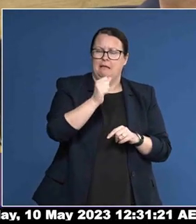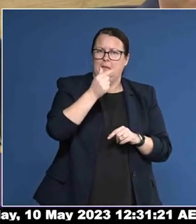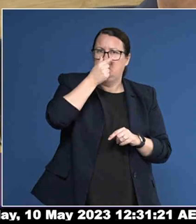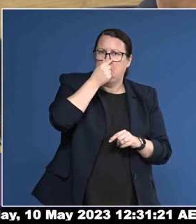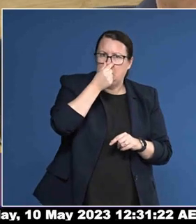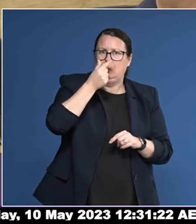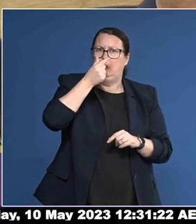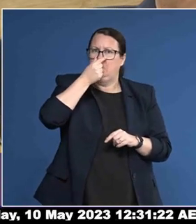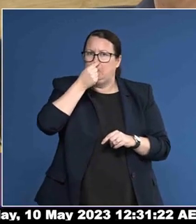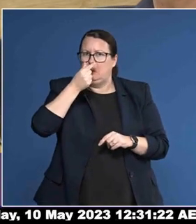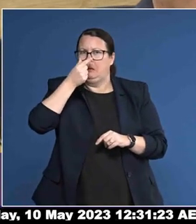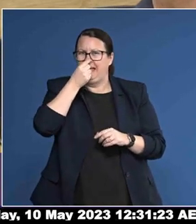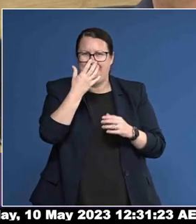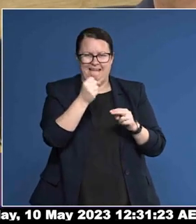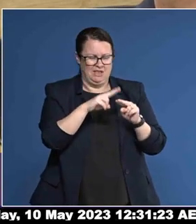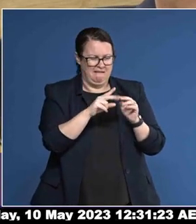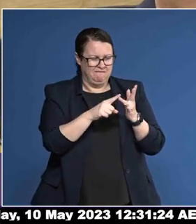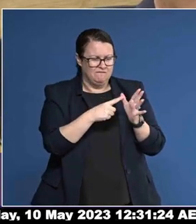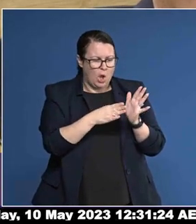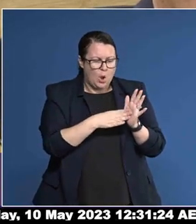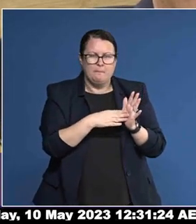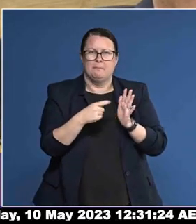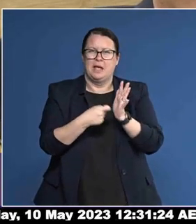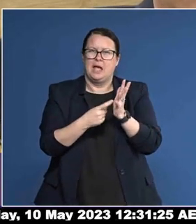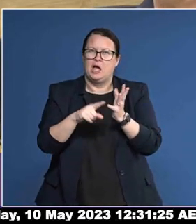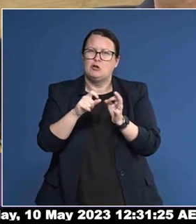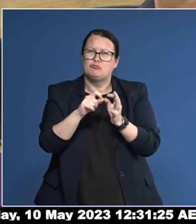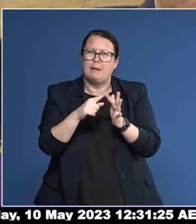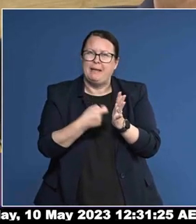contained foam rubber, possibly from home lounge or mattresses.